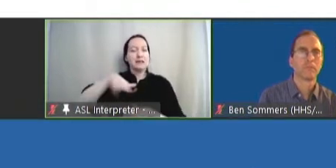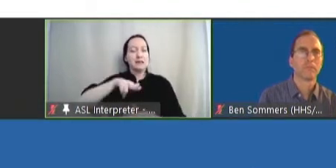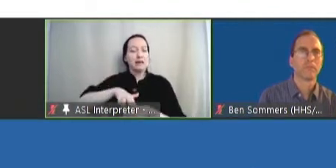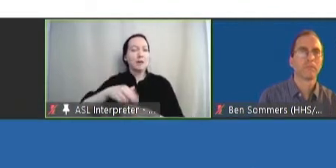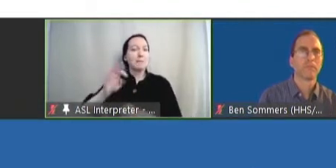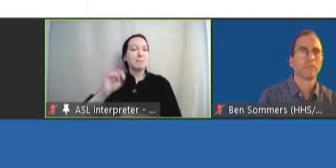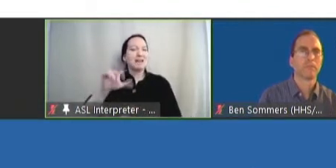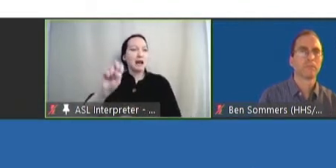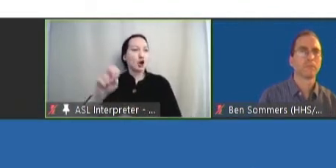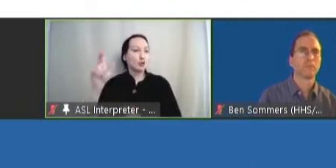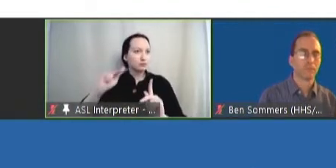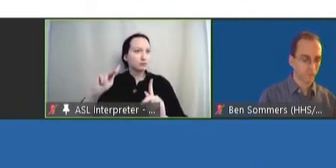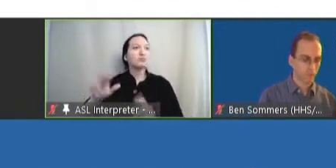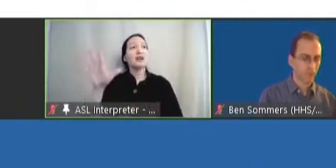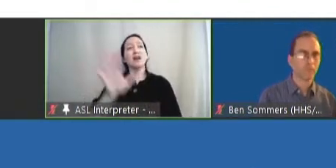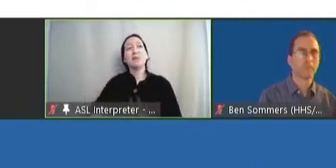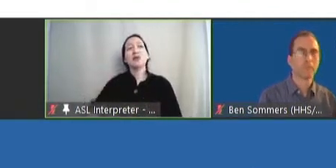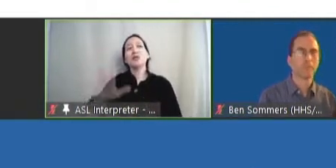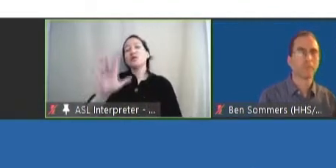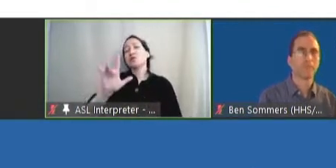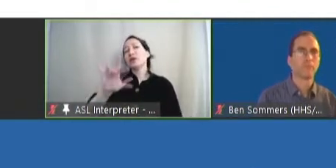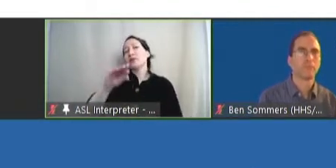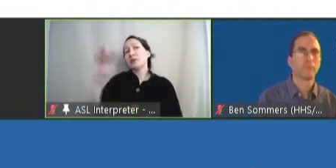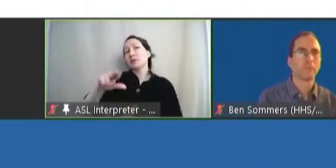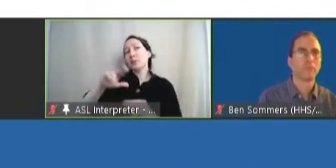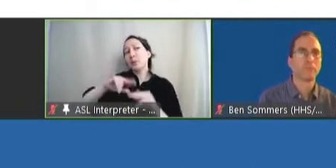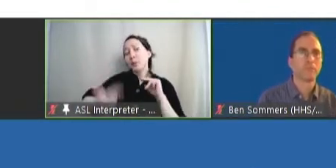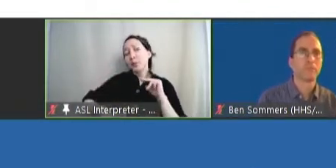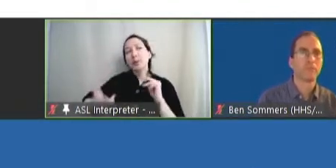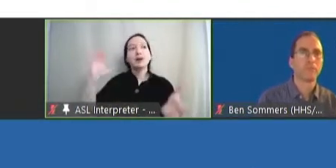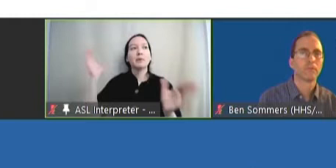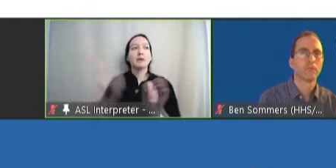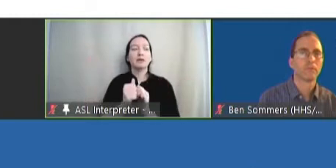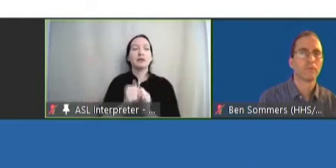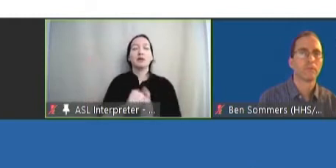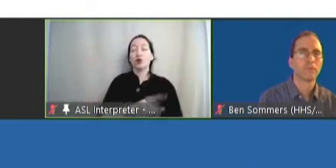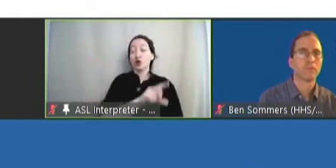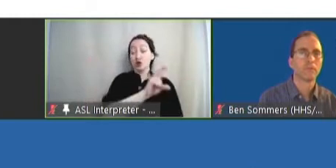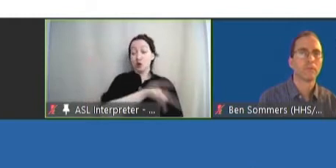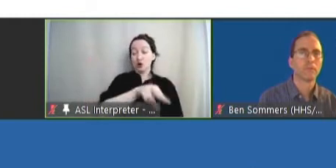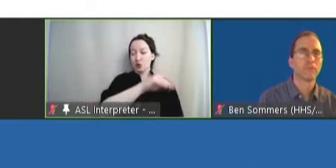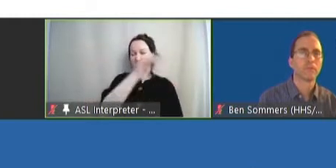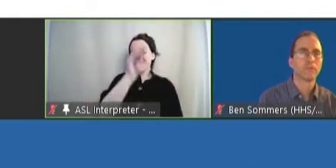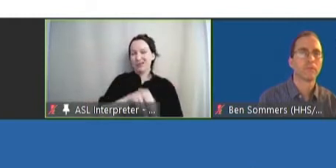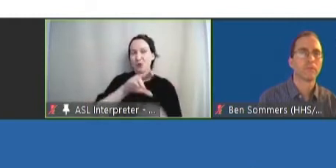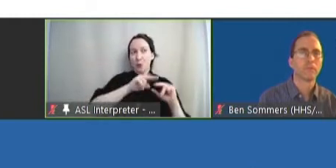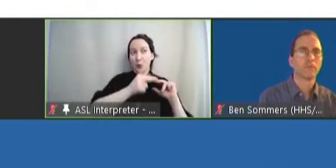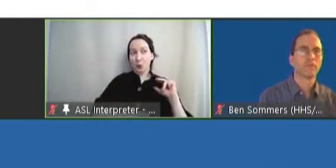who had about 25 percent reduction compared to the 22 percent reduction among white